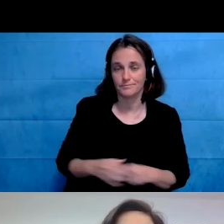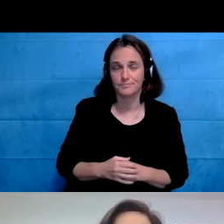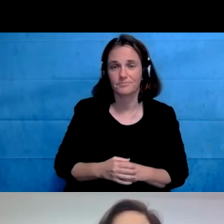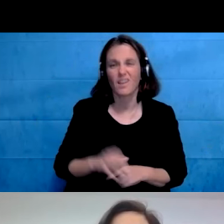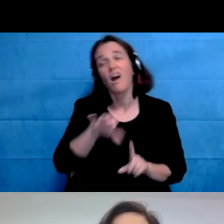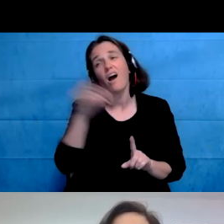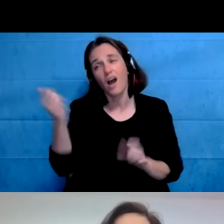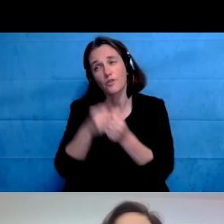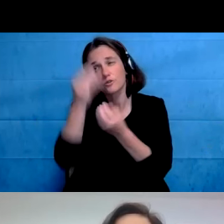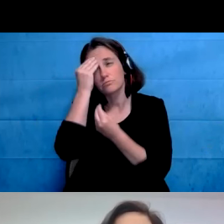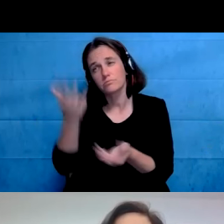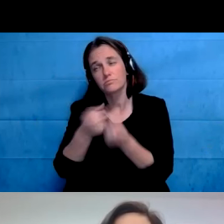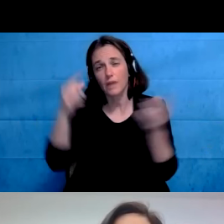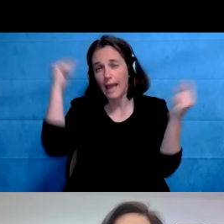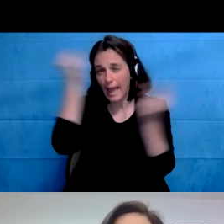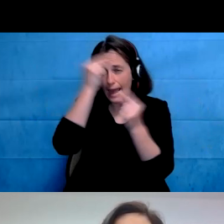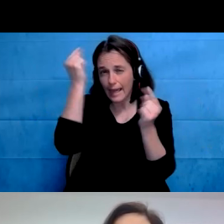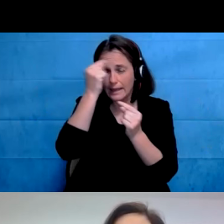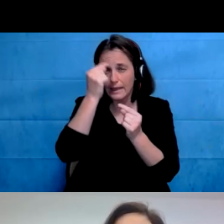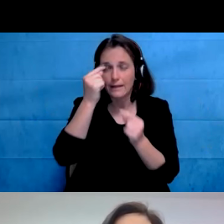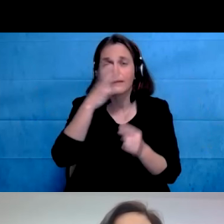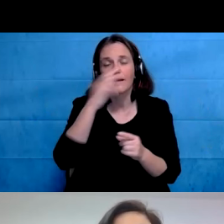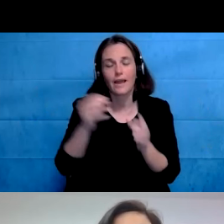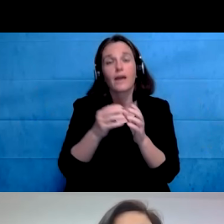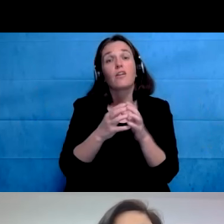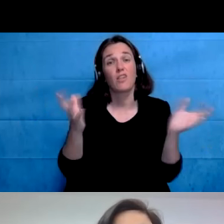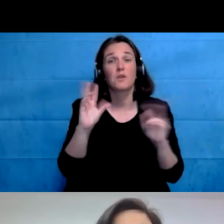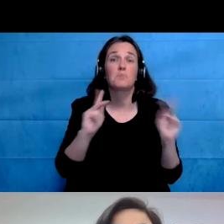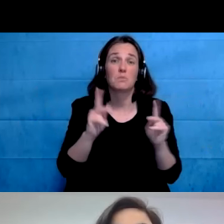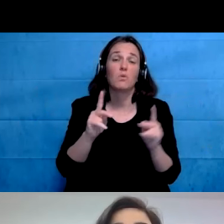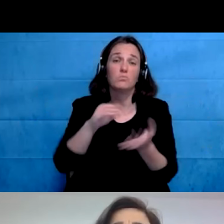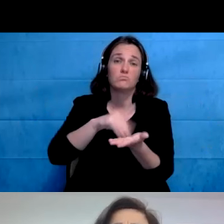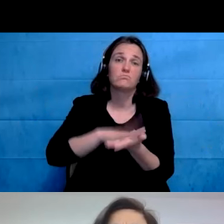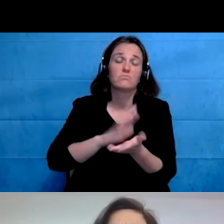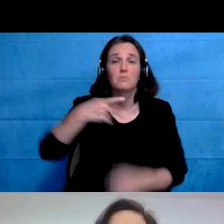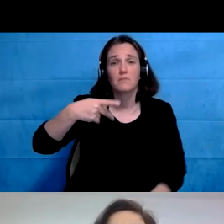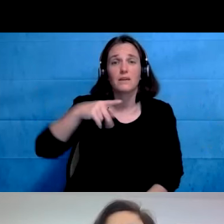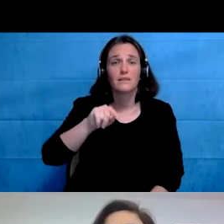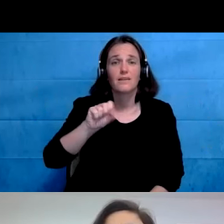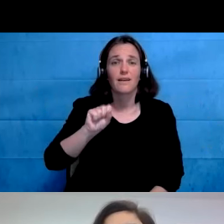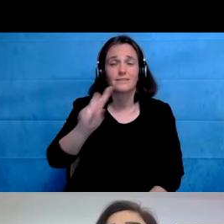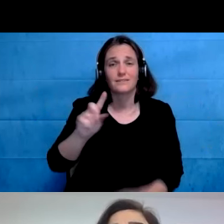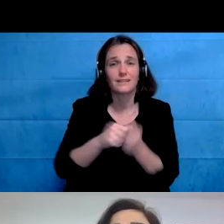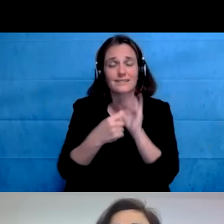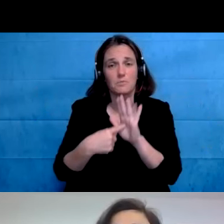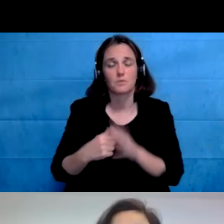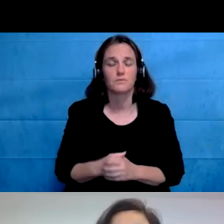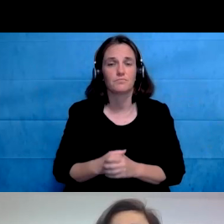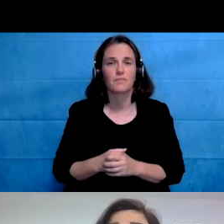and 30% of hospitalized patients will report PTSD symptoms. So what does post COVID look like in the pediatric population?